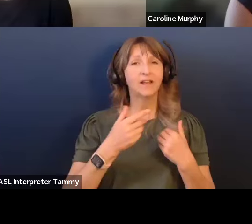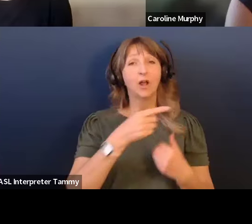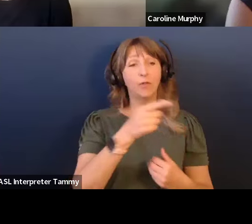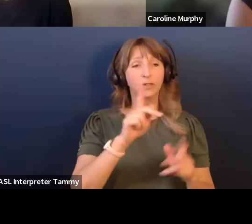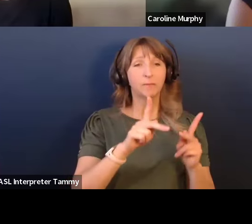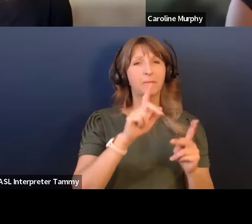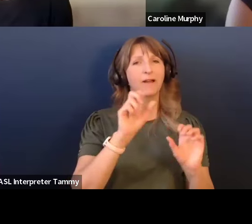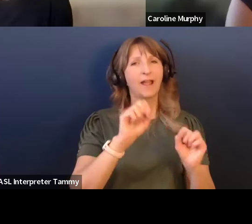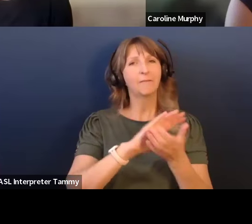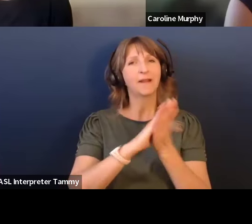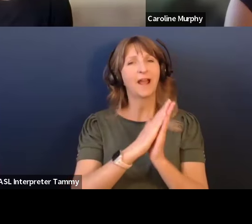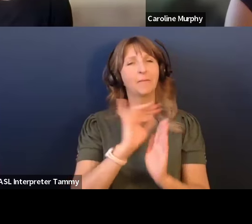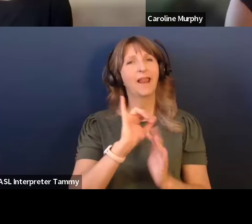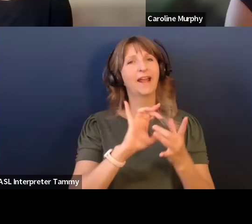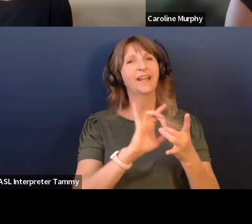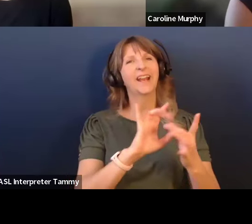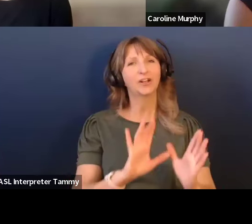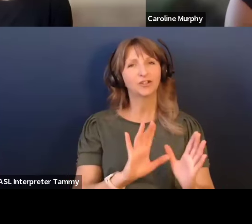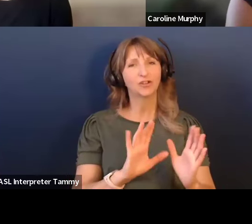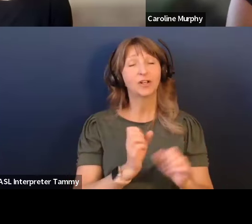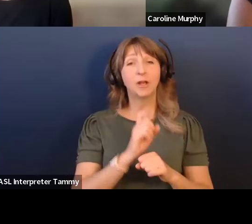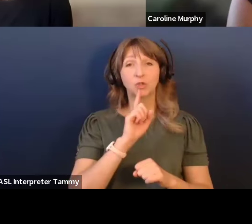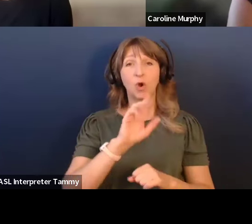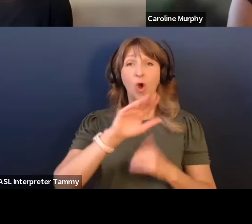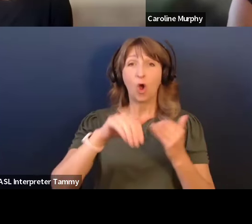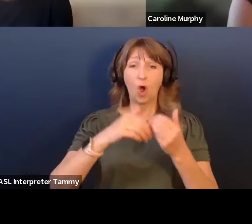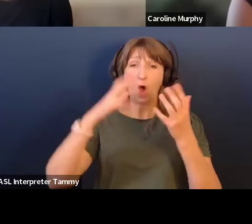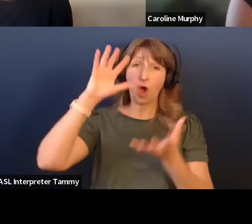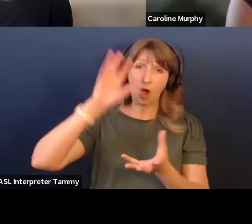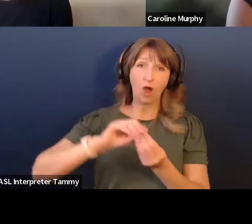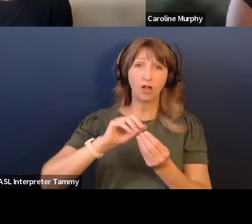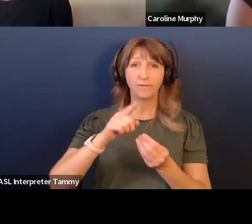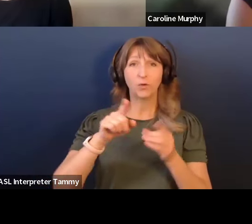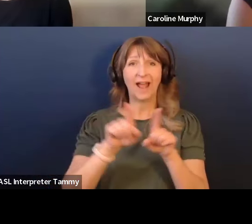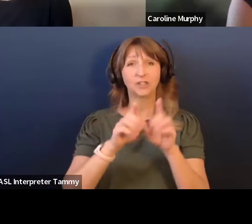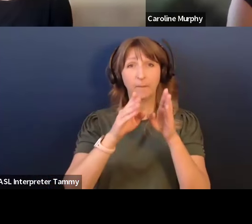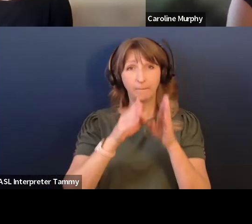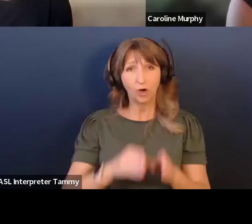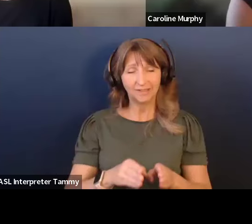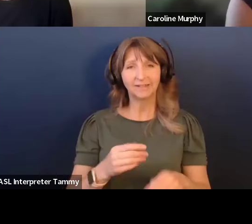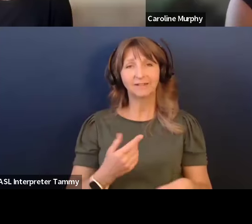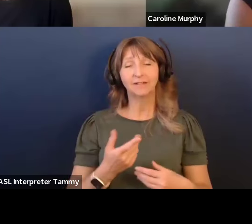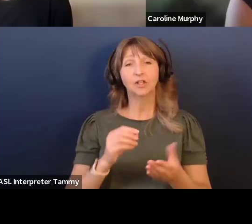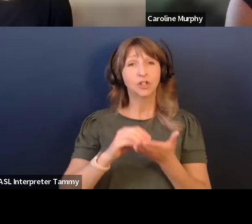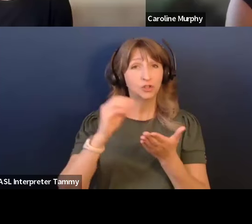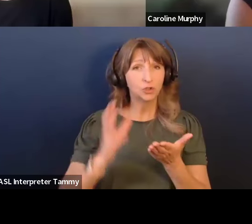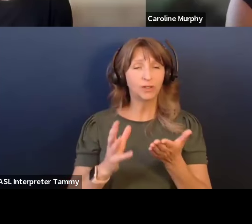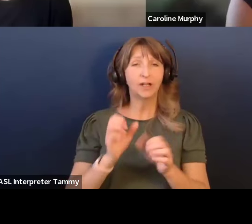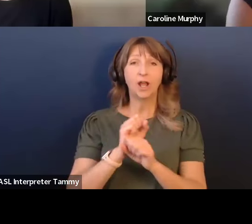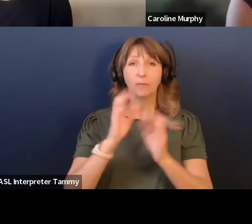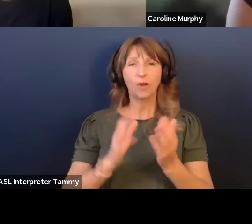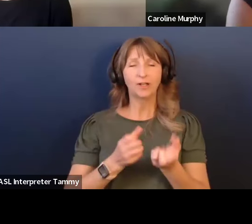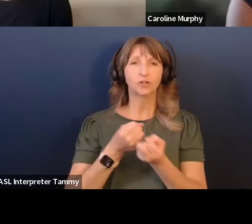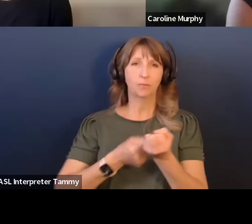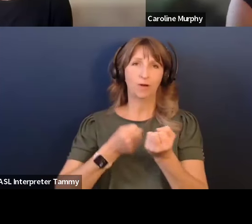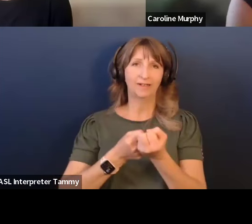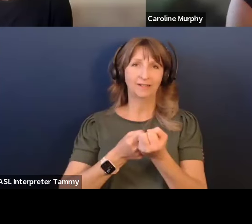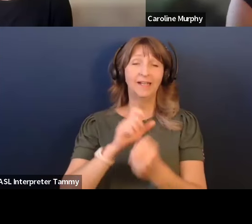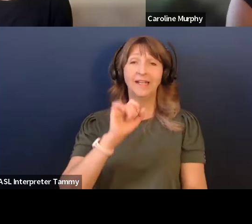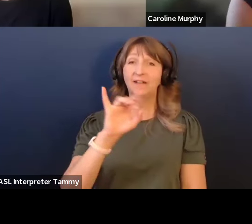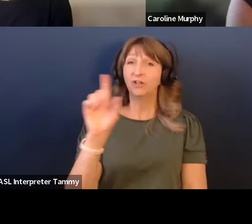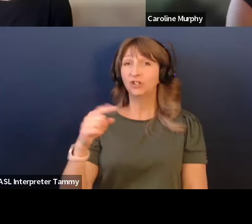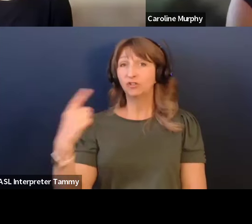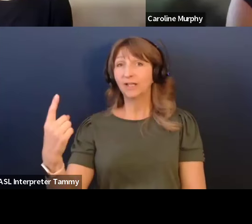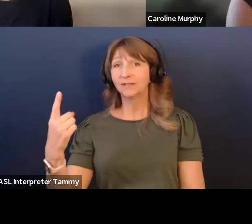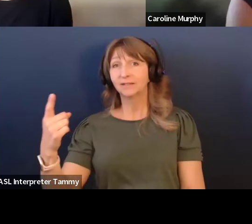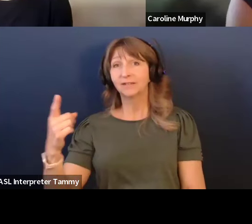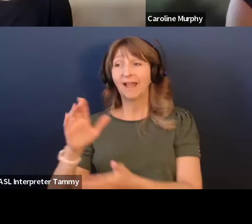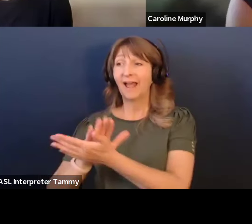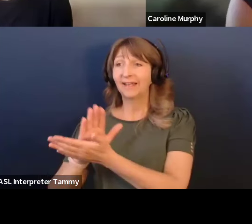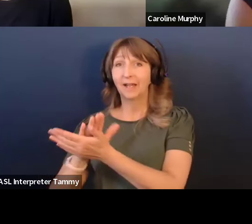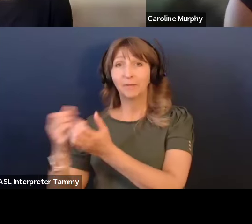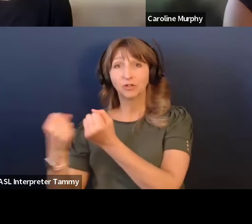make sure every part of you as a person as a student and other pieces may cover, you are